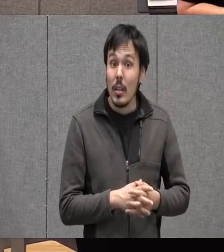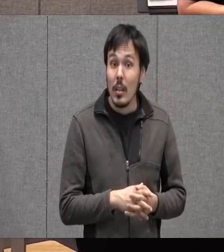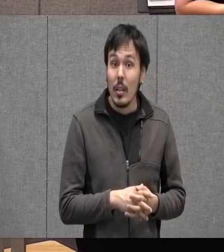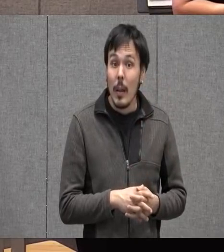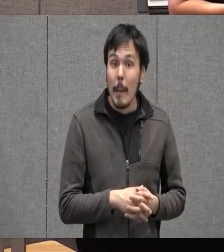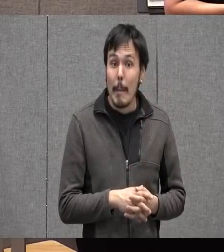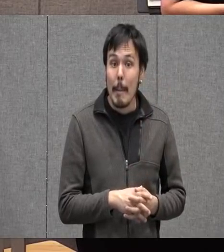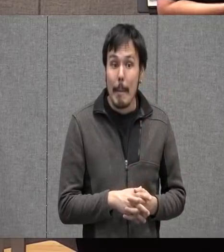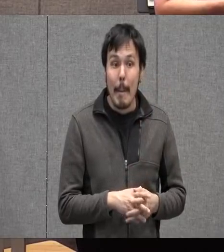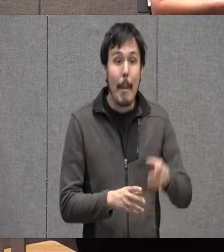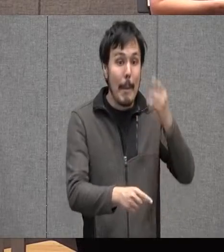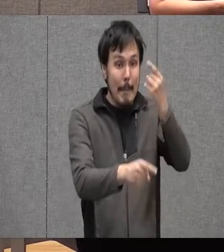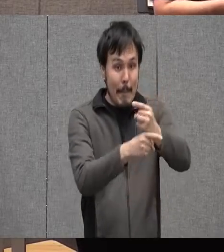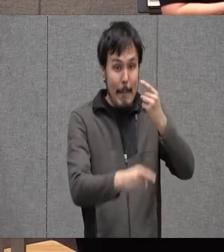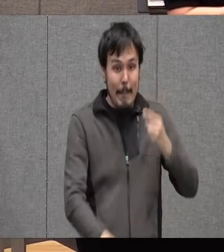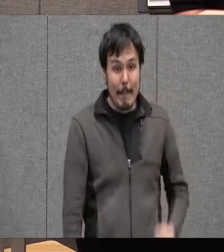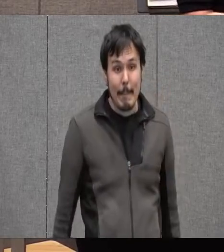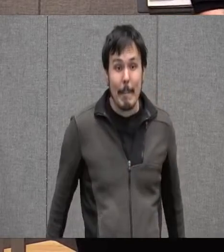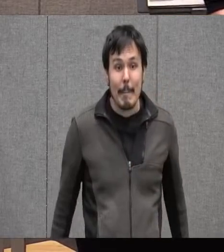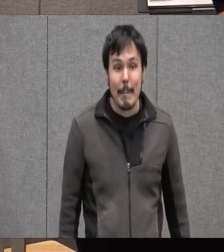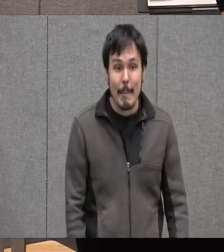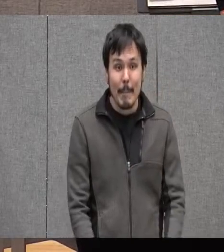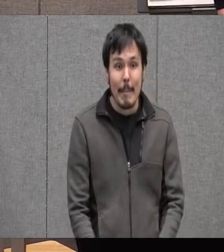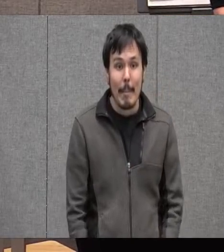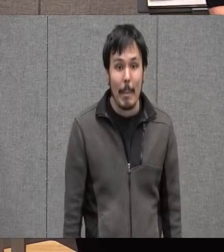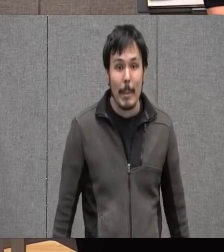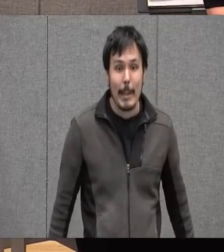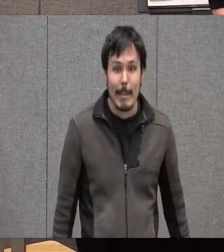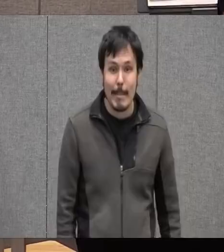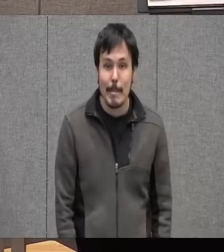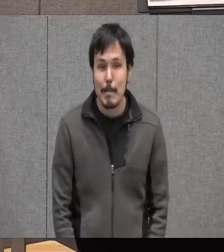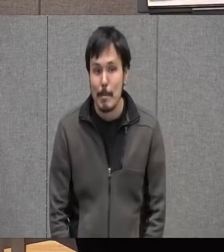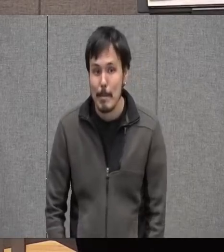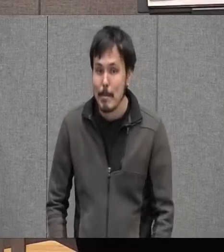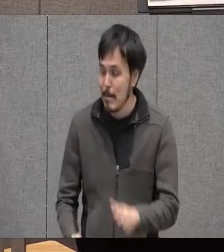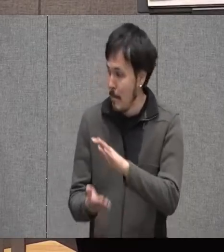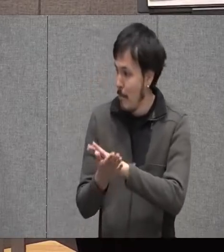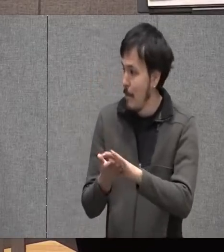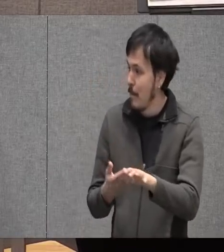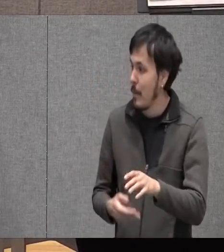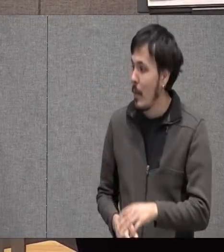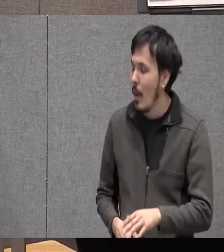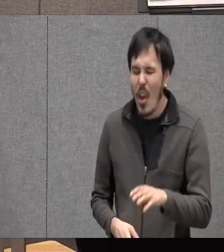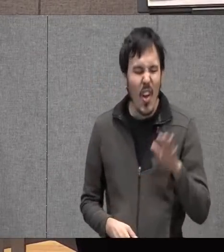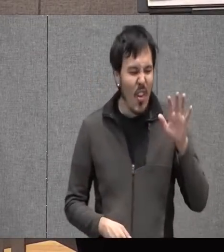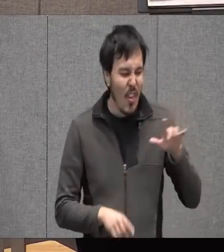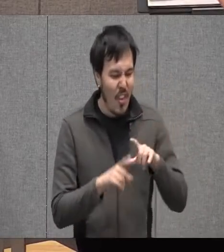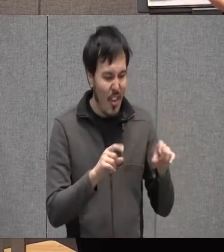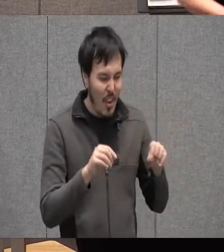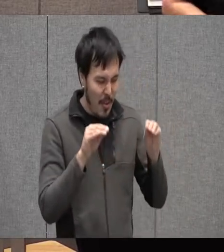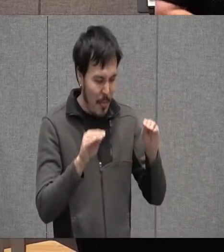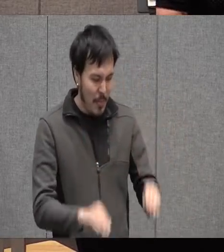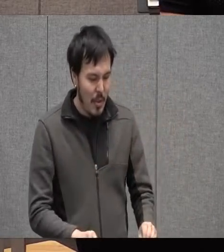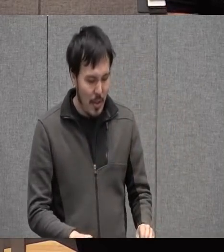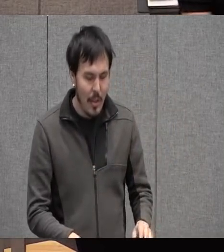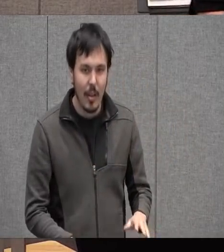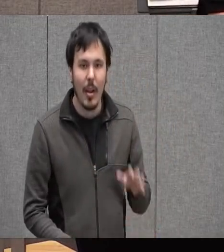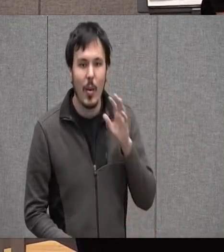Is she right? She's right. So she takes the card. Actually, let's just put your card there. So we'll keep a pile.